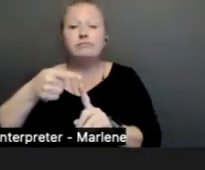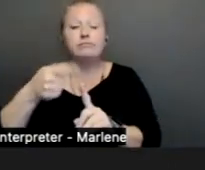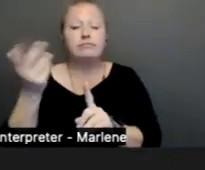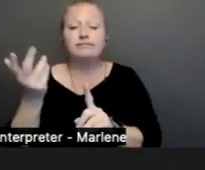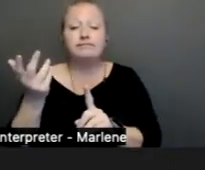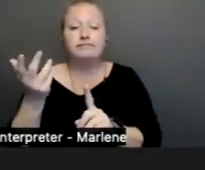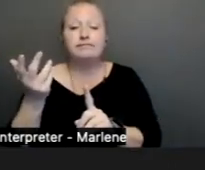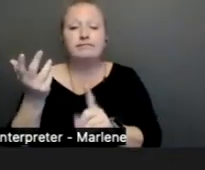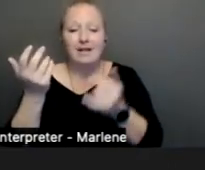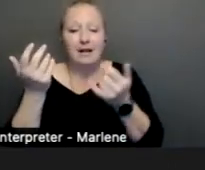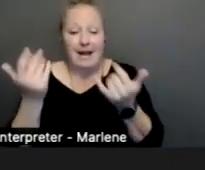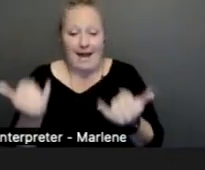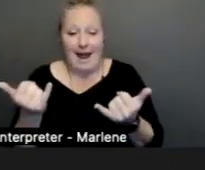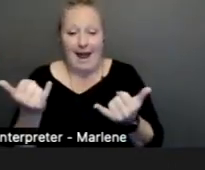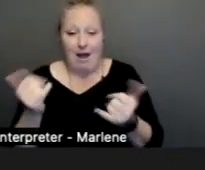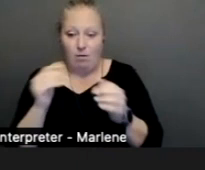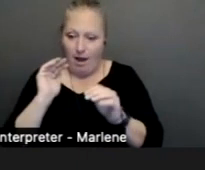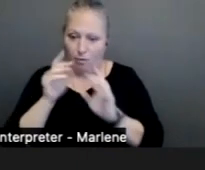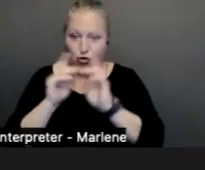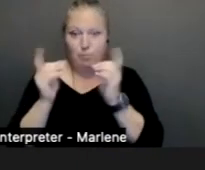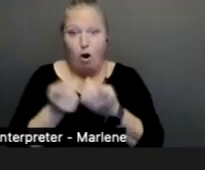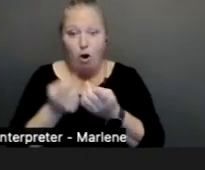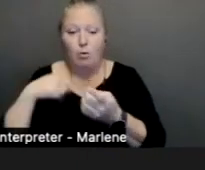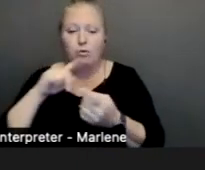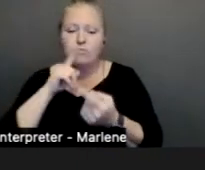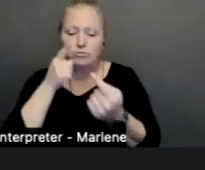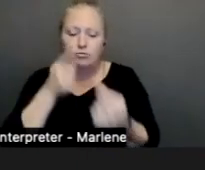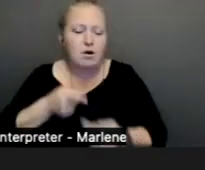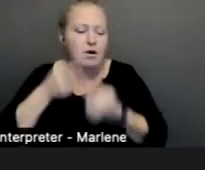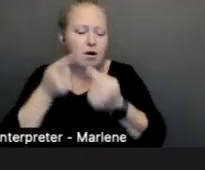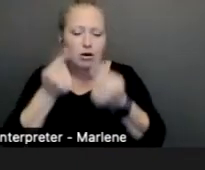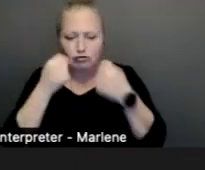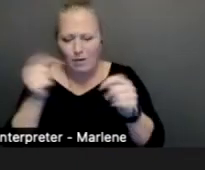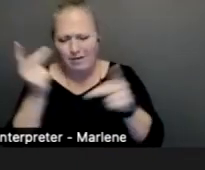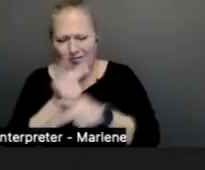to where we're at as the department is, we're really struggling and trying to figure out and